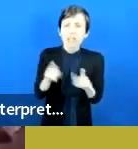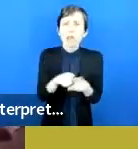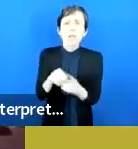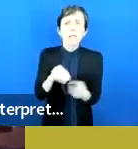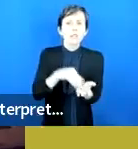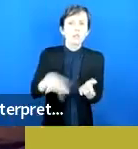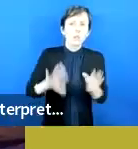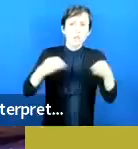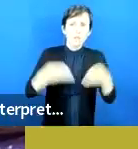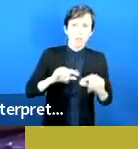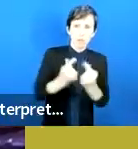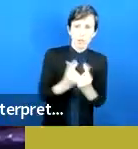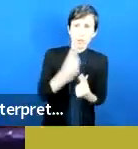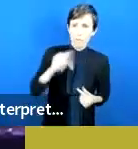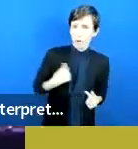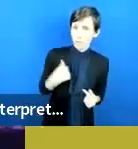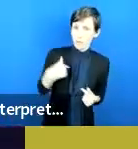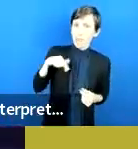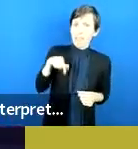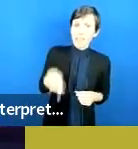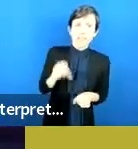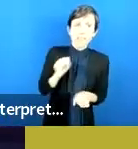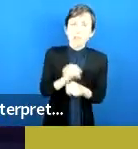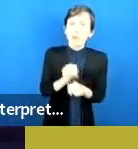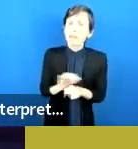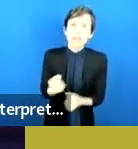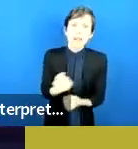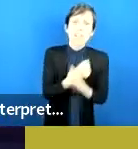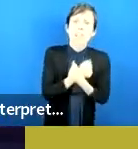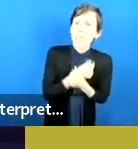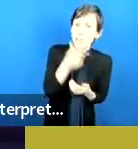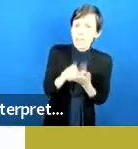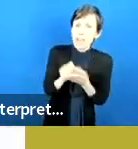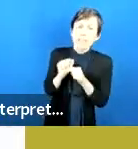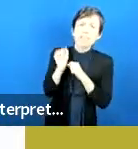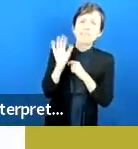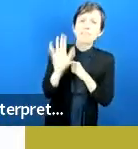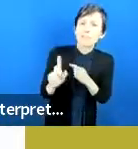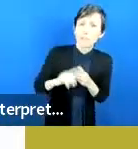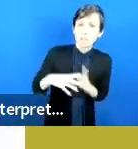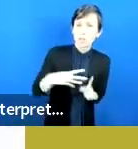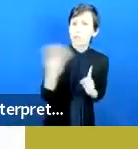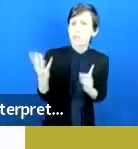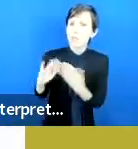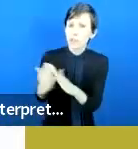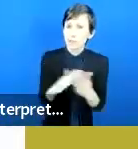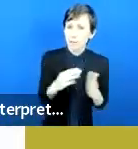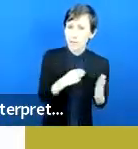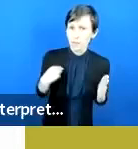For me, this work is a love letter to our queer and trans community members. It is a project that is led primarily by queer